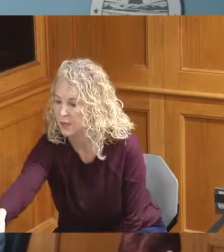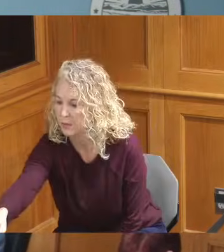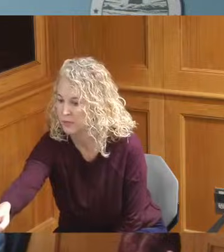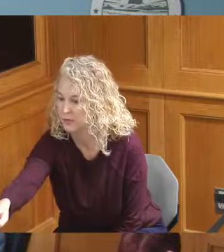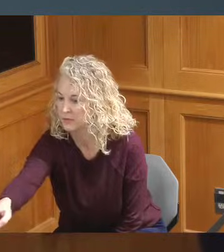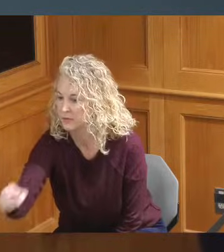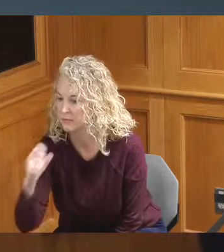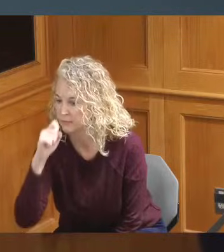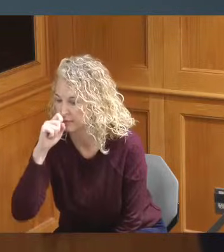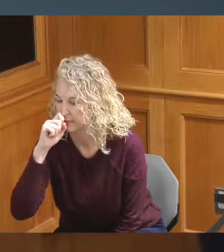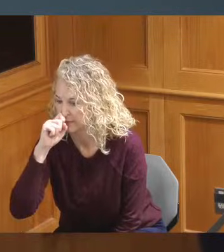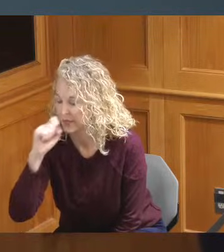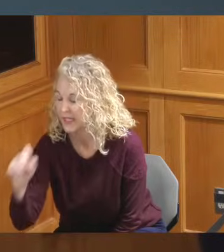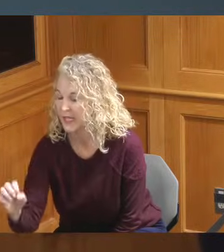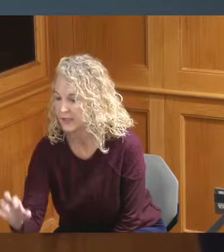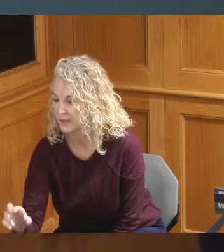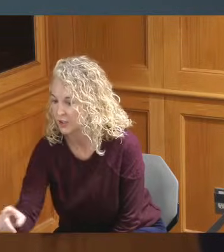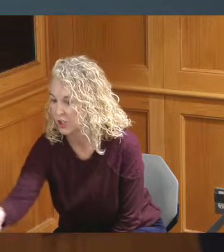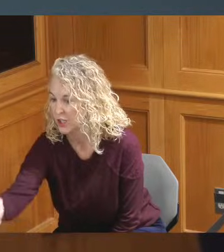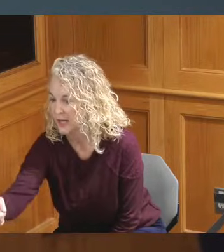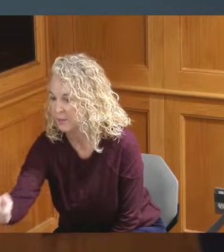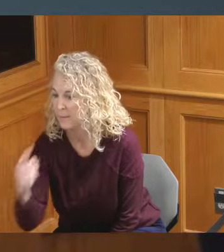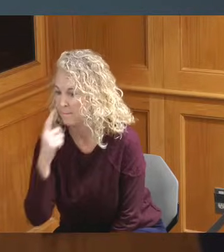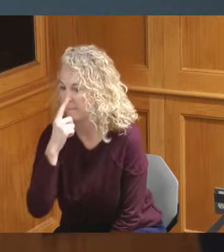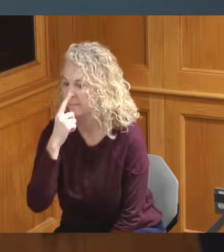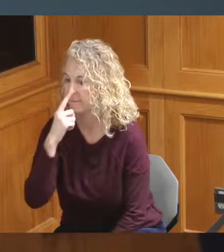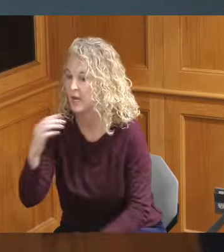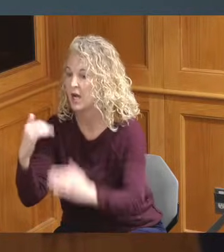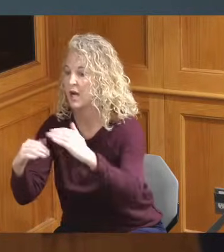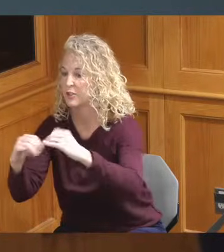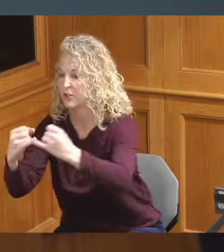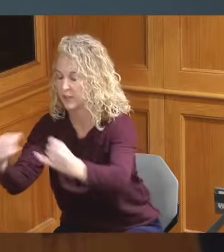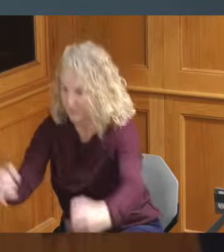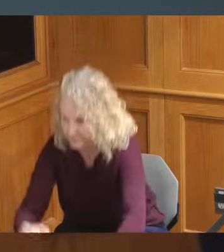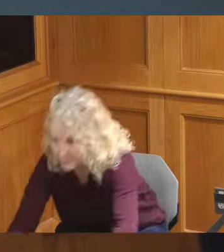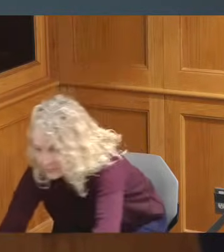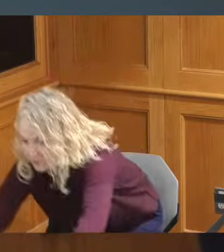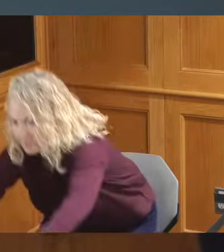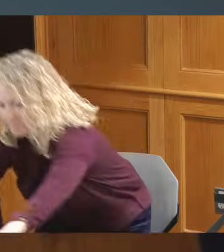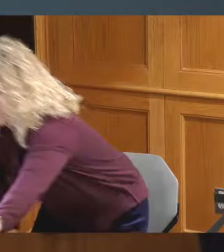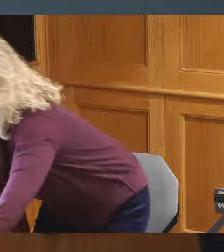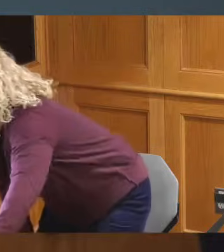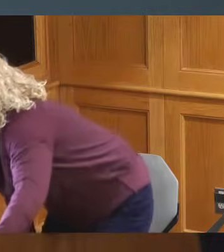Okay. We start every meeting, this is our legislative meeting of February the 5th,